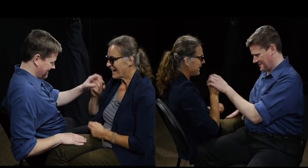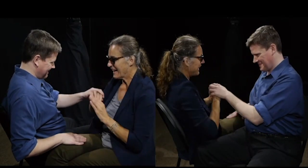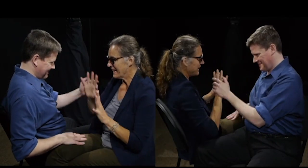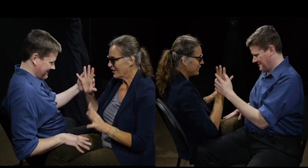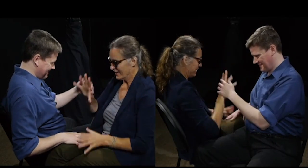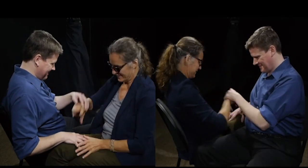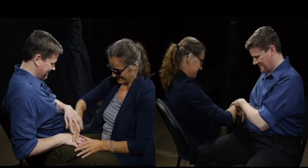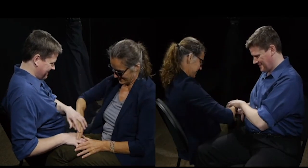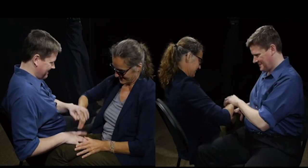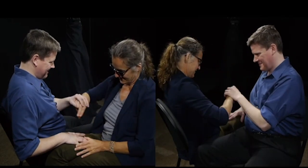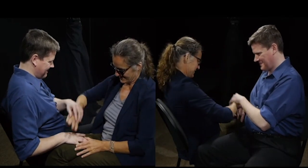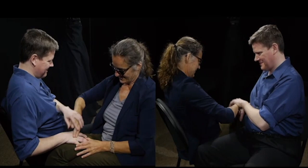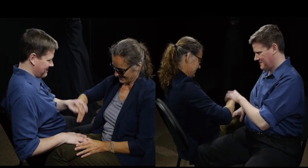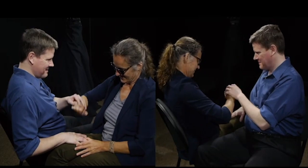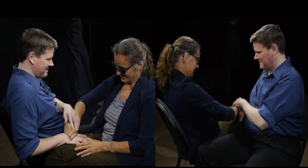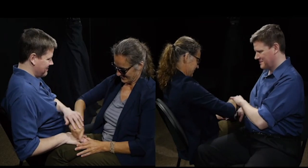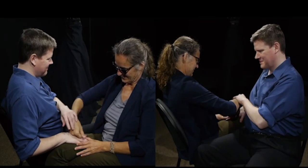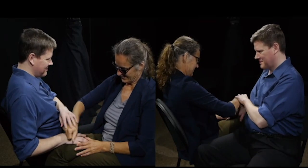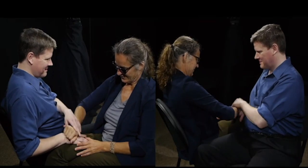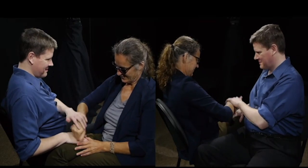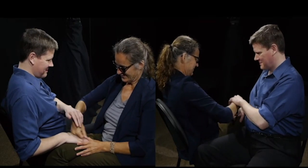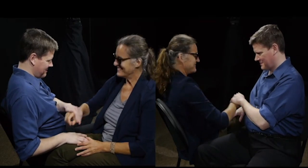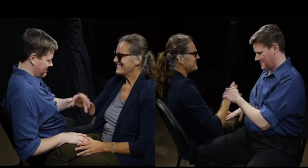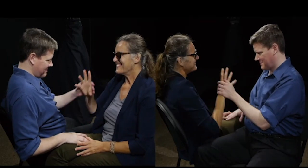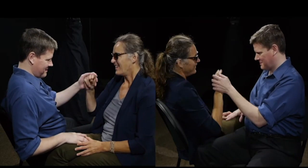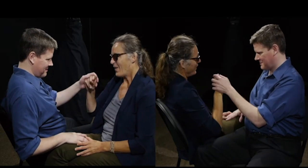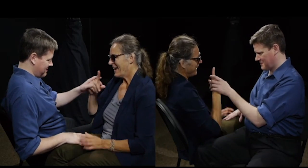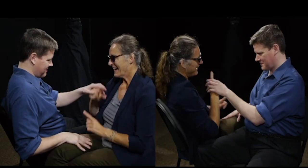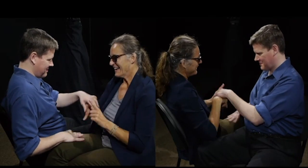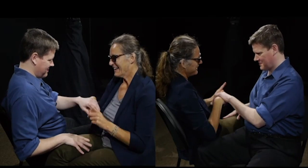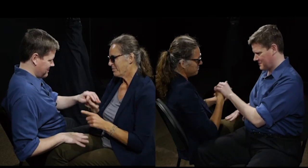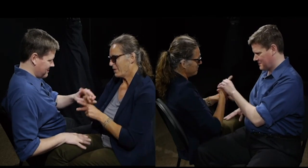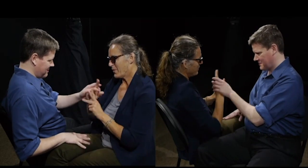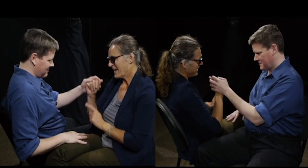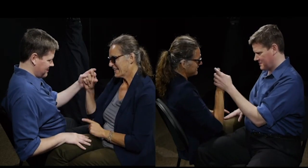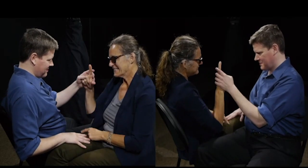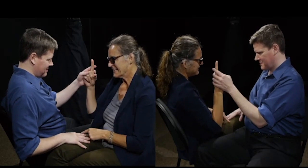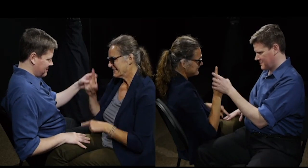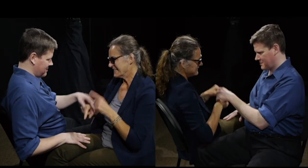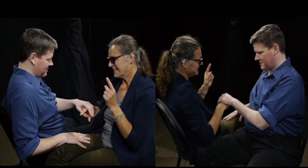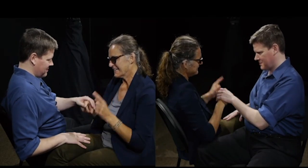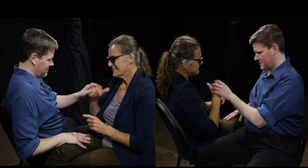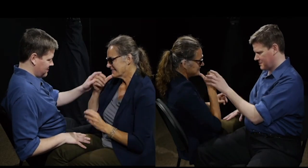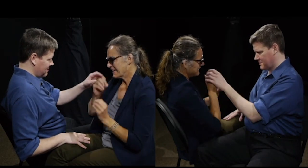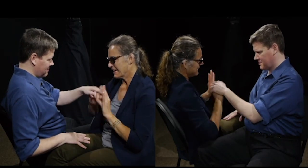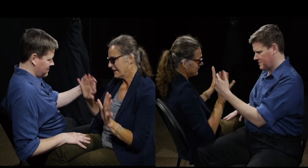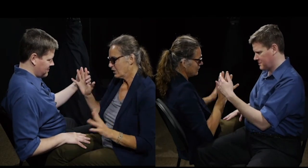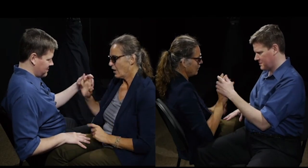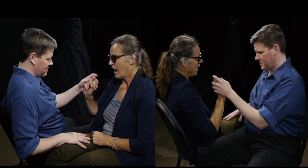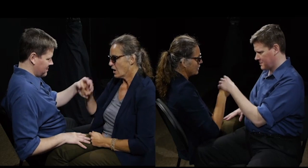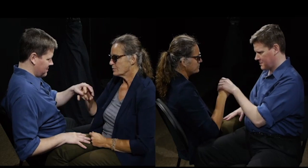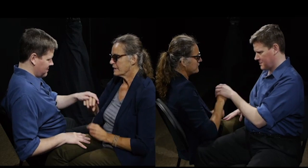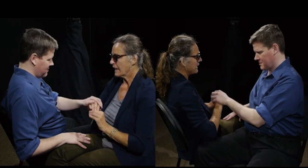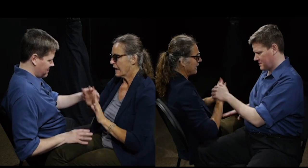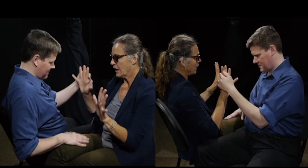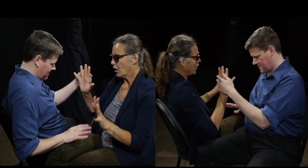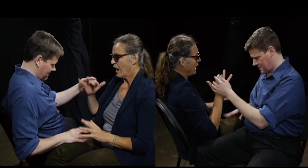Or the pinching of the ASL word "no" on the body, which doesn't feel clear at all. Neither ASL sign can be borrowed effectively. To feel distinct in Protactile,